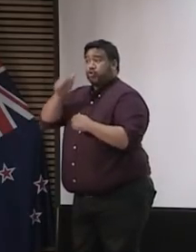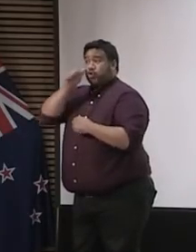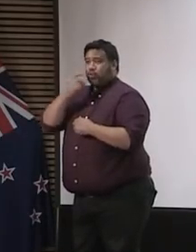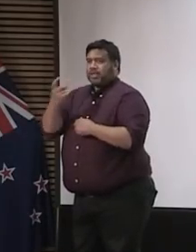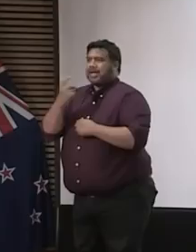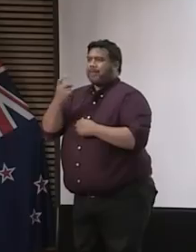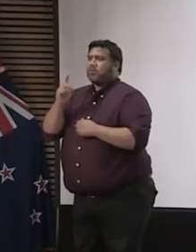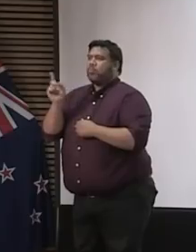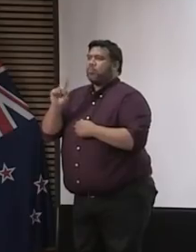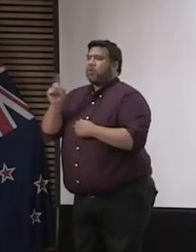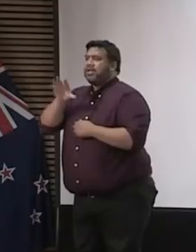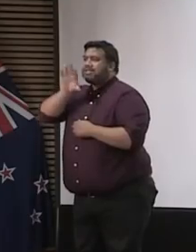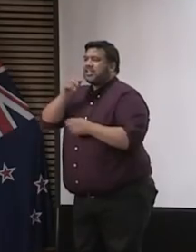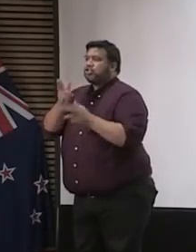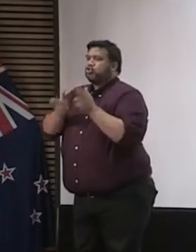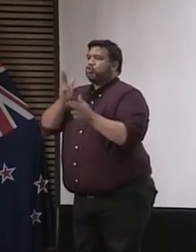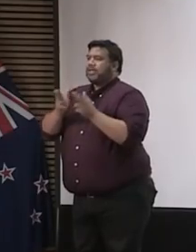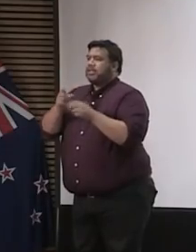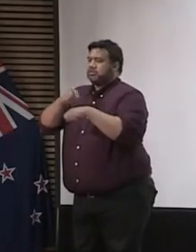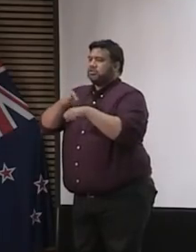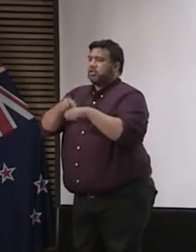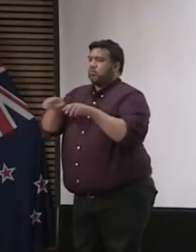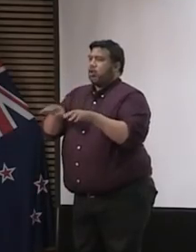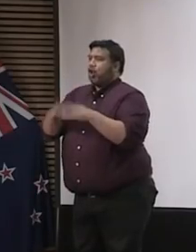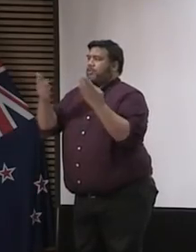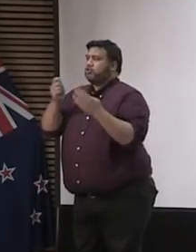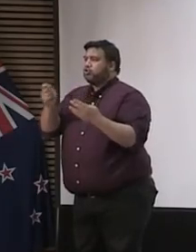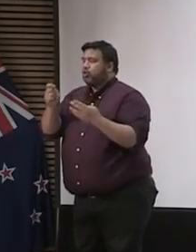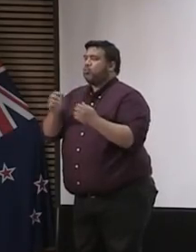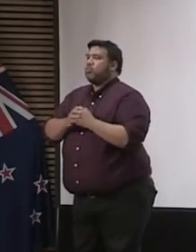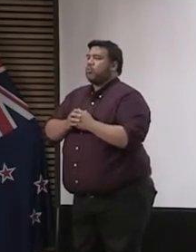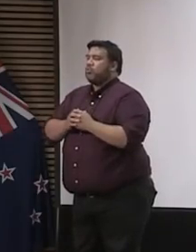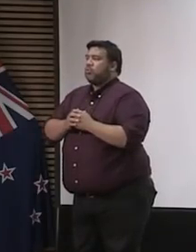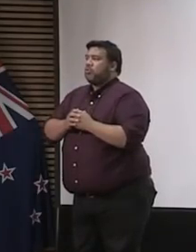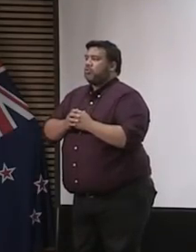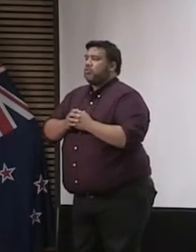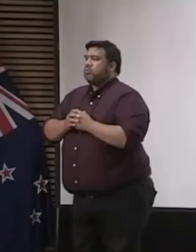something that isgazetted and has already beengazetted so she will betalking to them